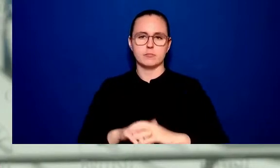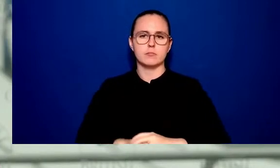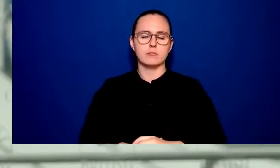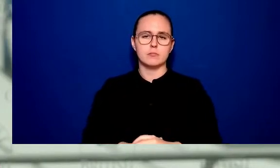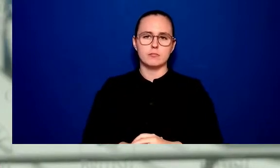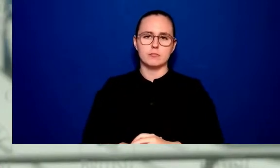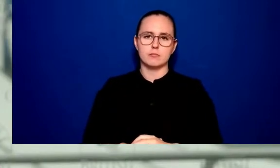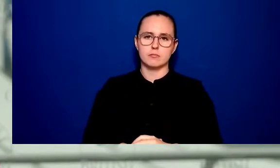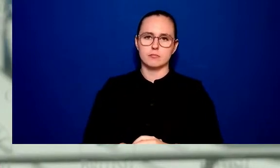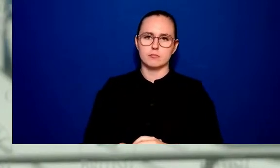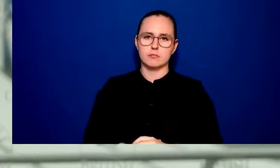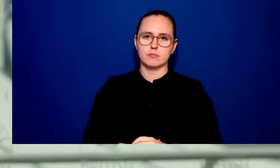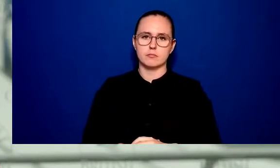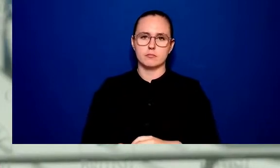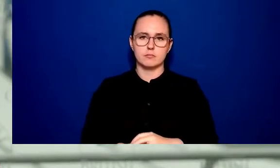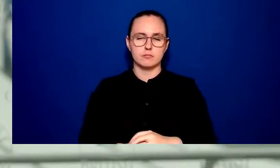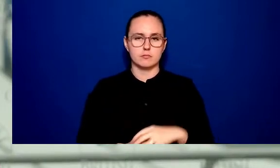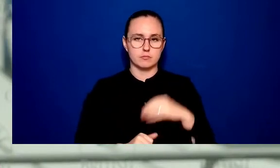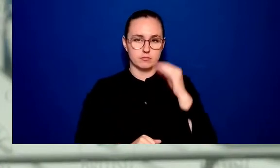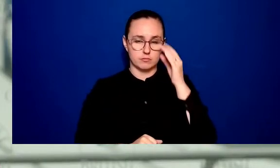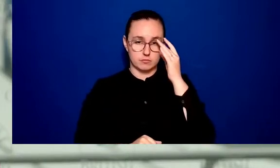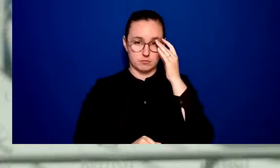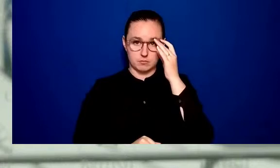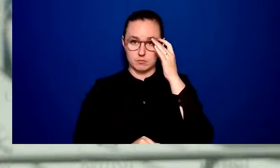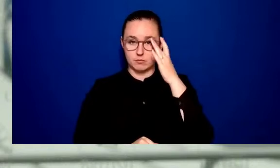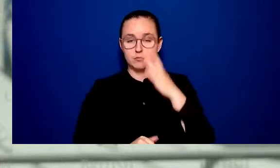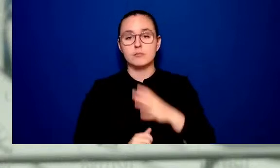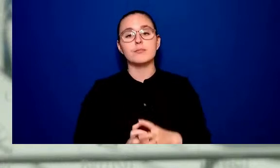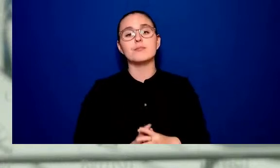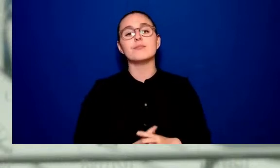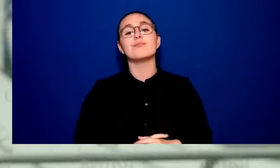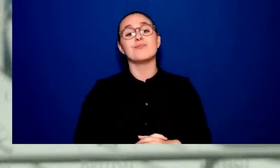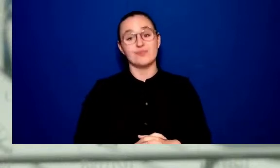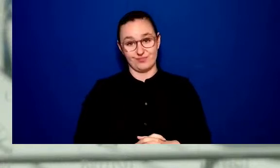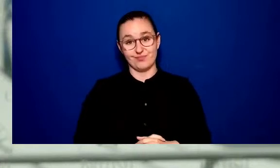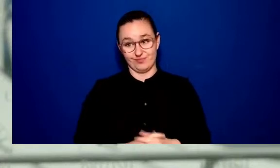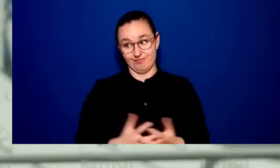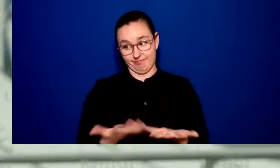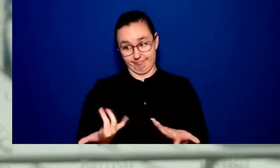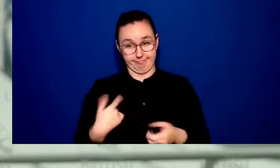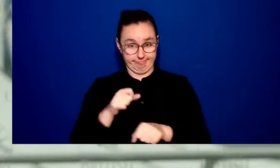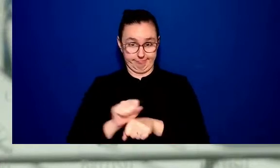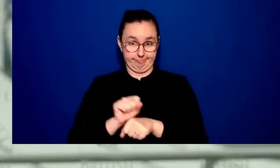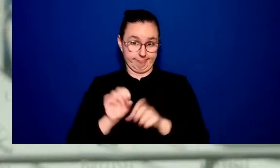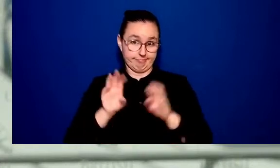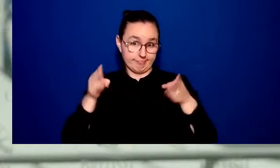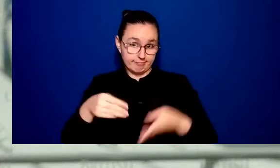Capacity limit? Those are things that I'm actively working on. Our intent was